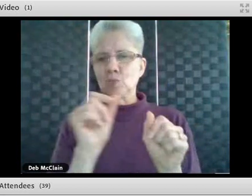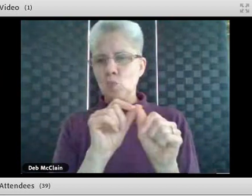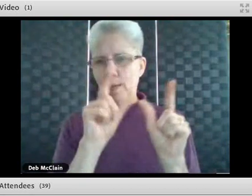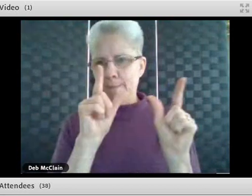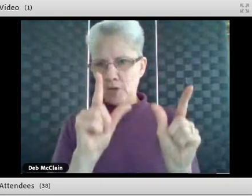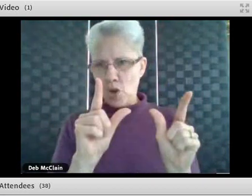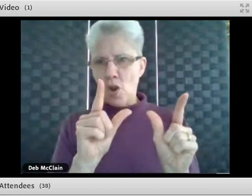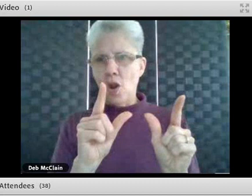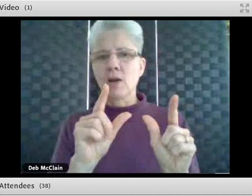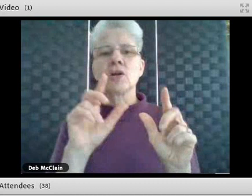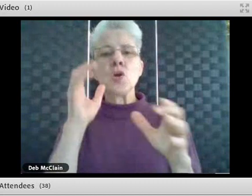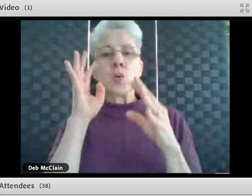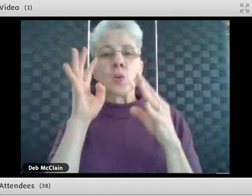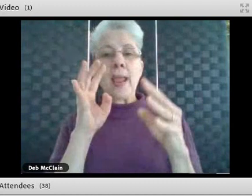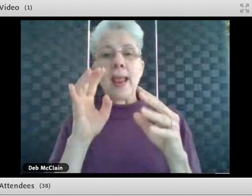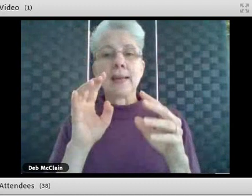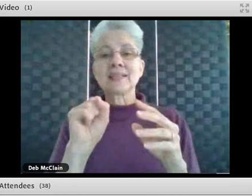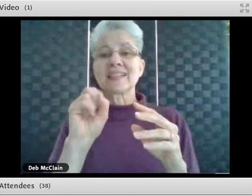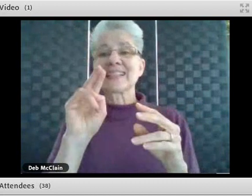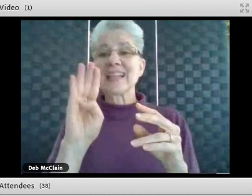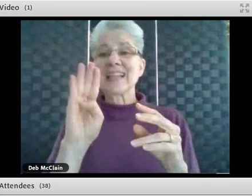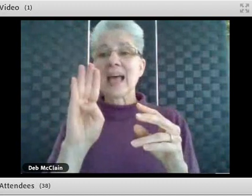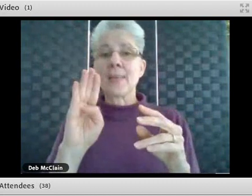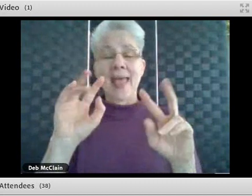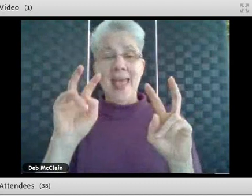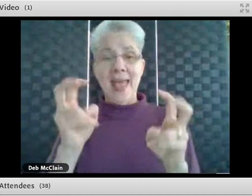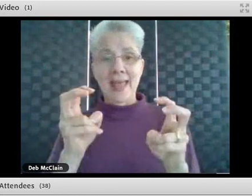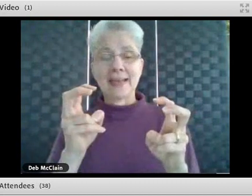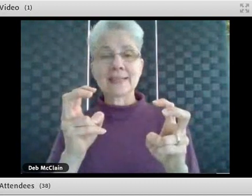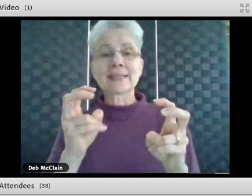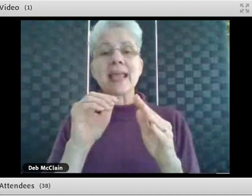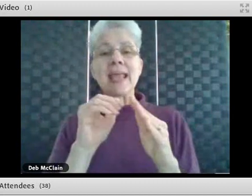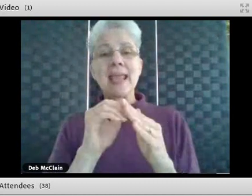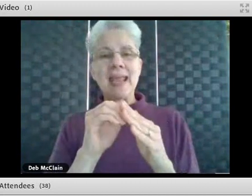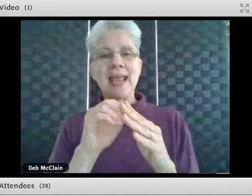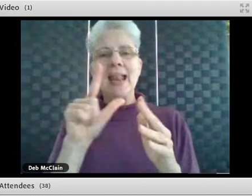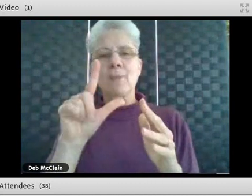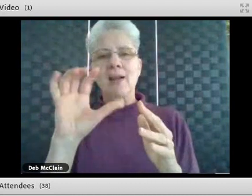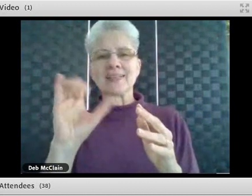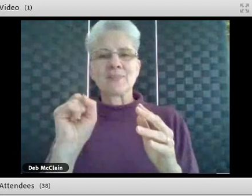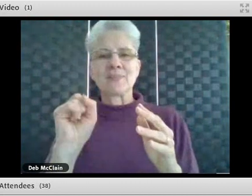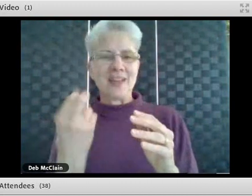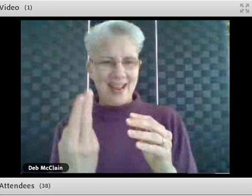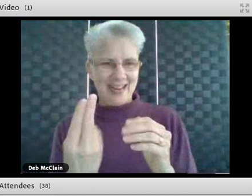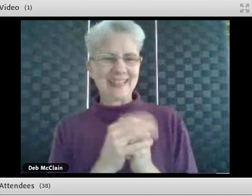Creating Subheadings in Library of Congress Subject Headings.